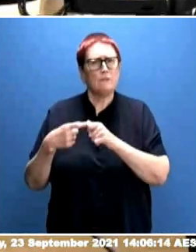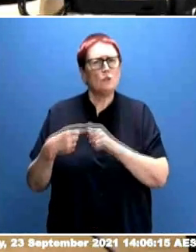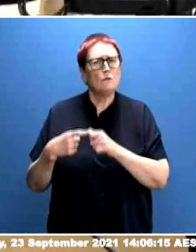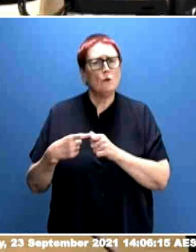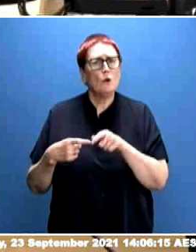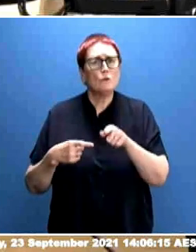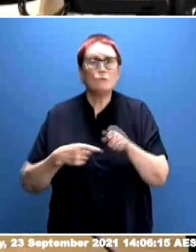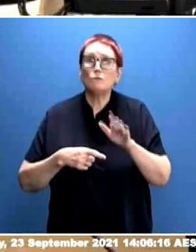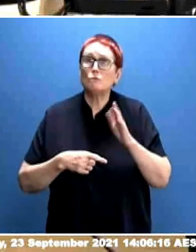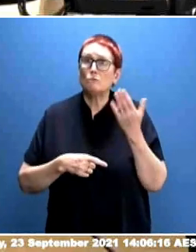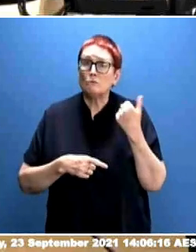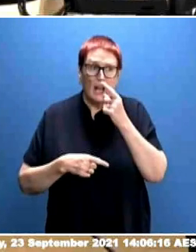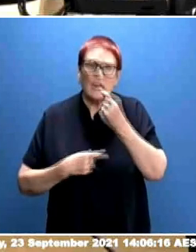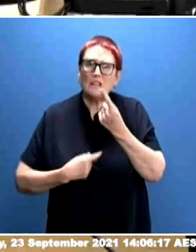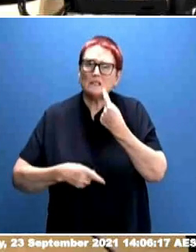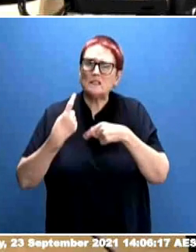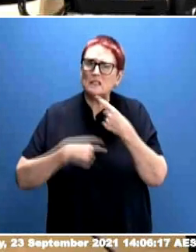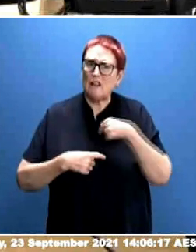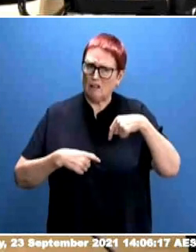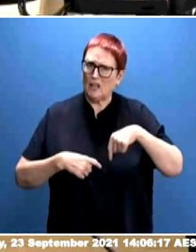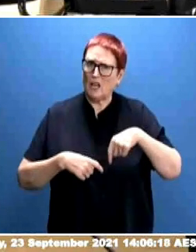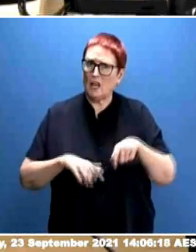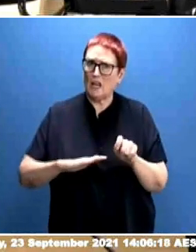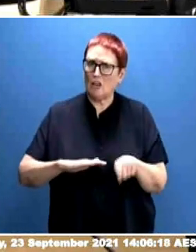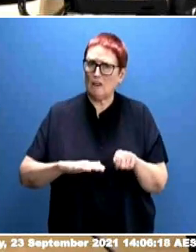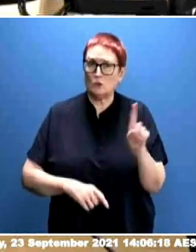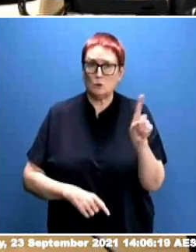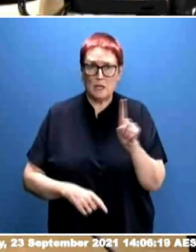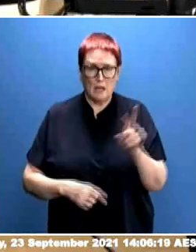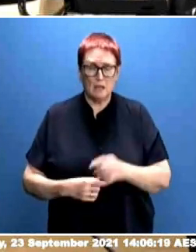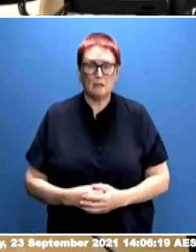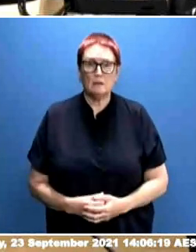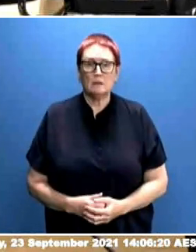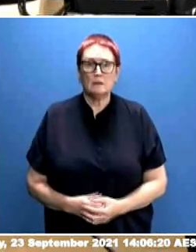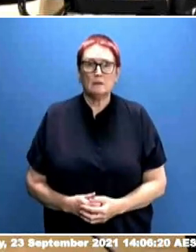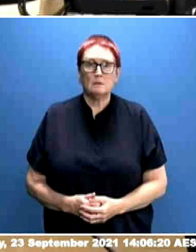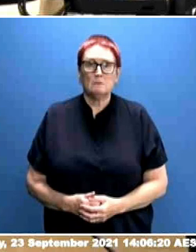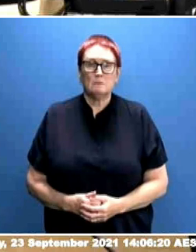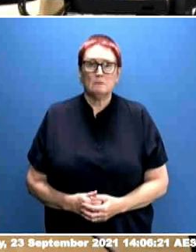a position to tell the Commission, as at today, about current figures